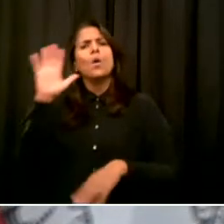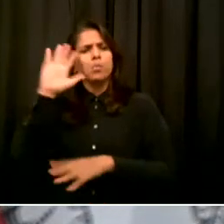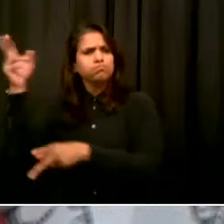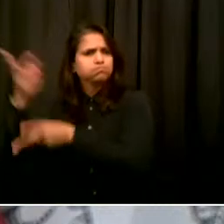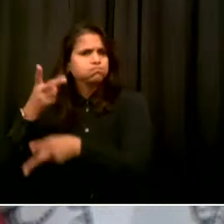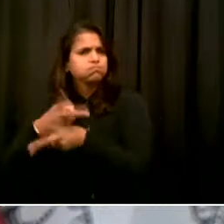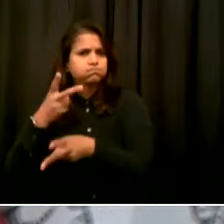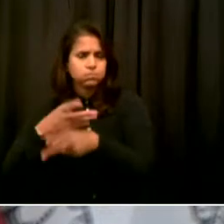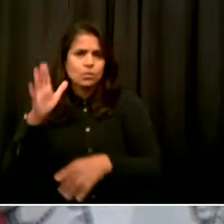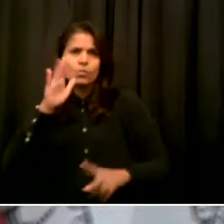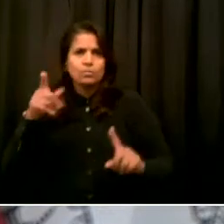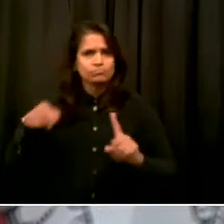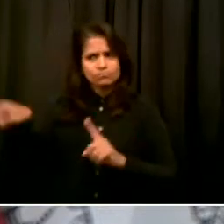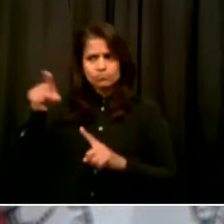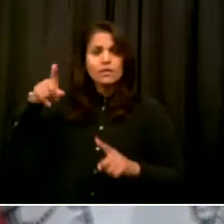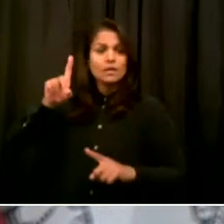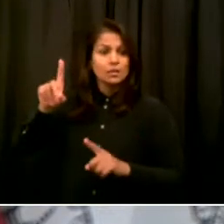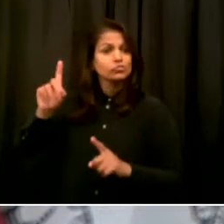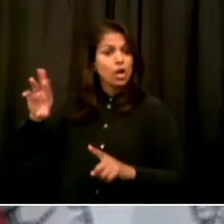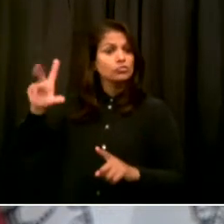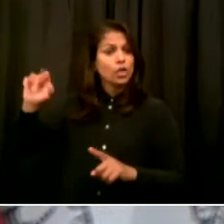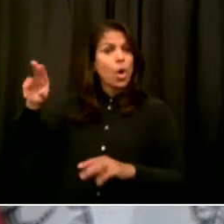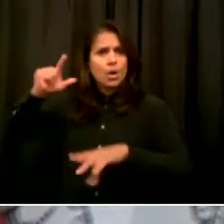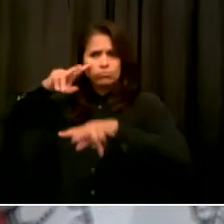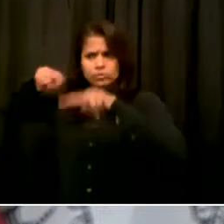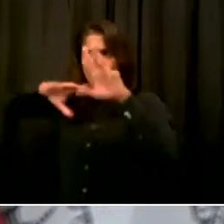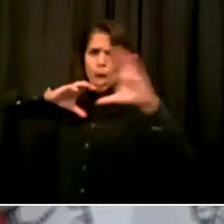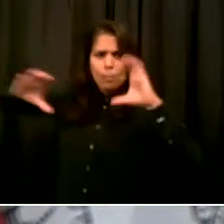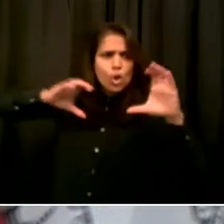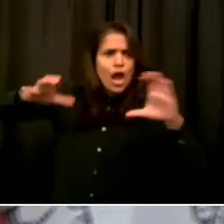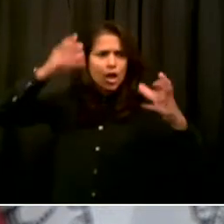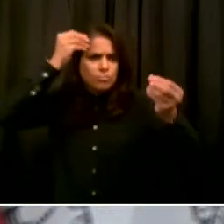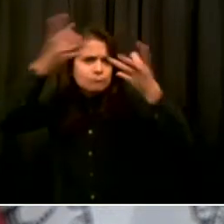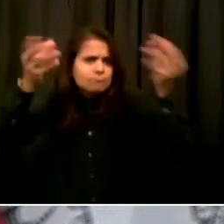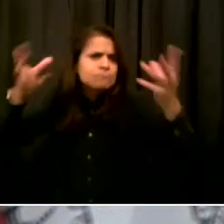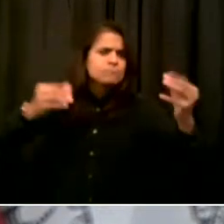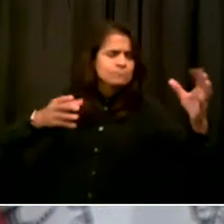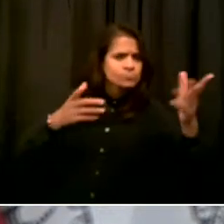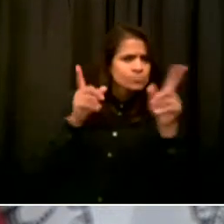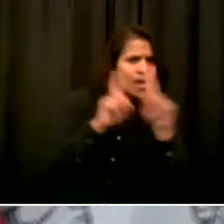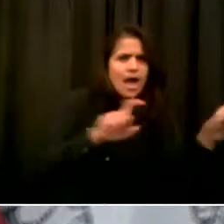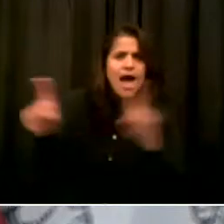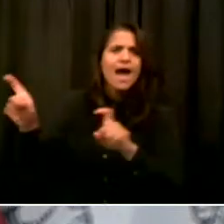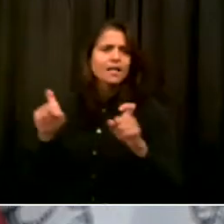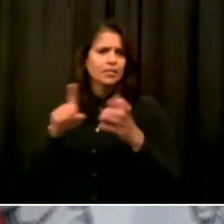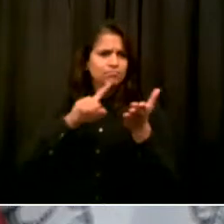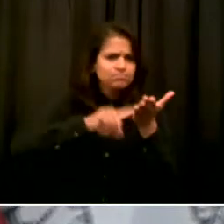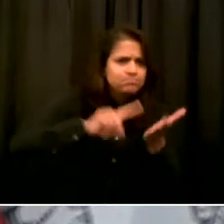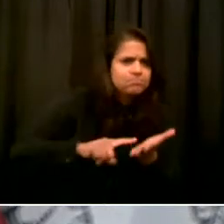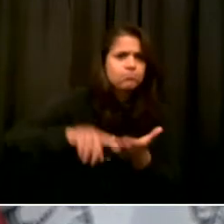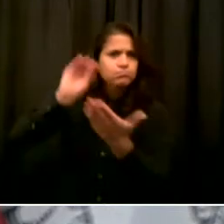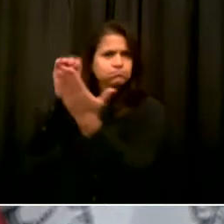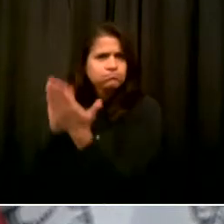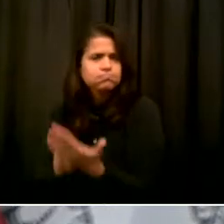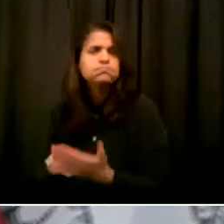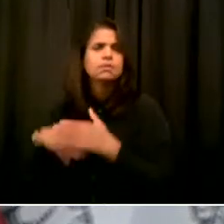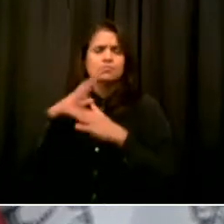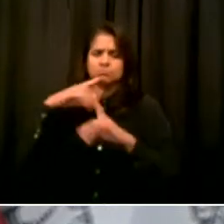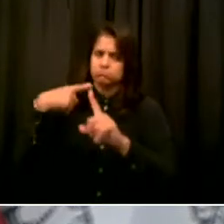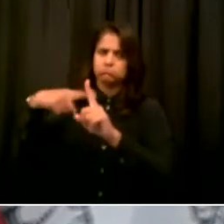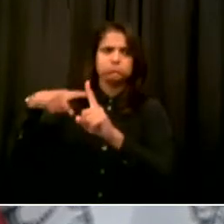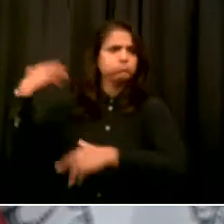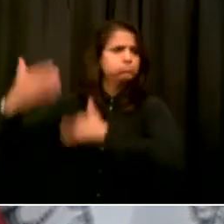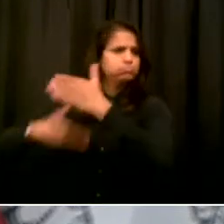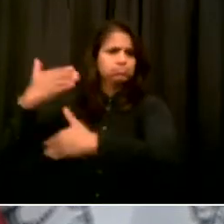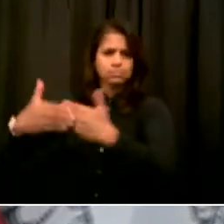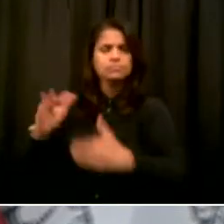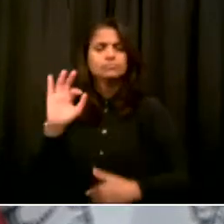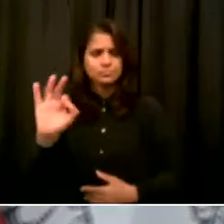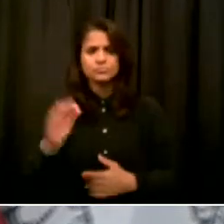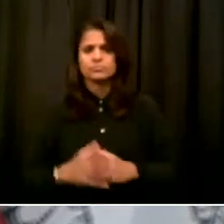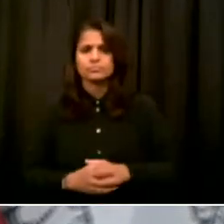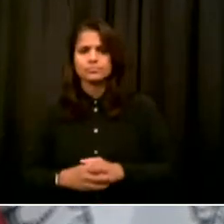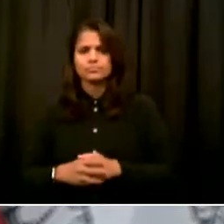TRACING. YOU U WIWIL LSEE THIS